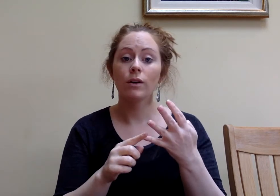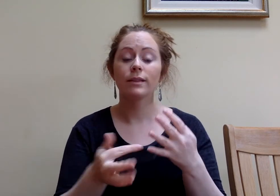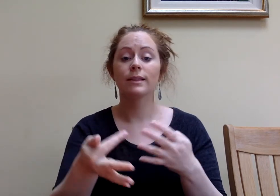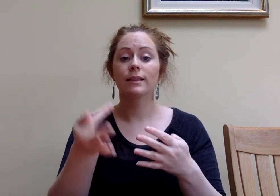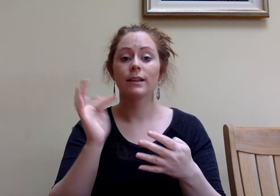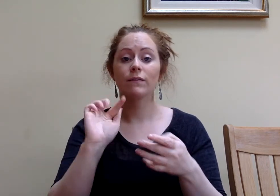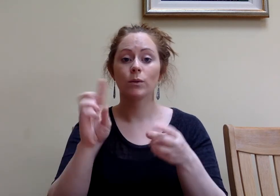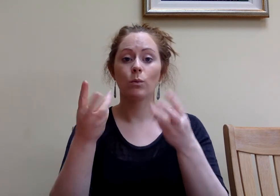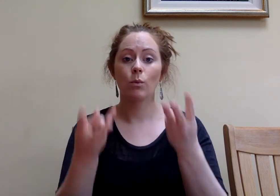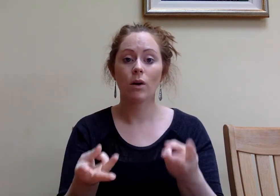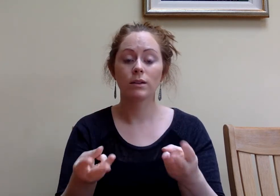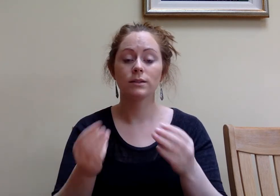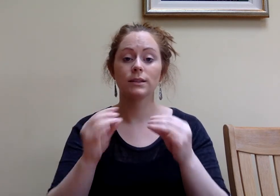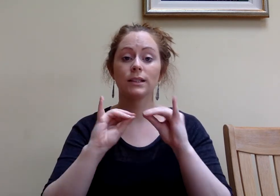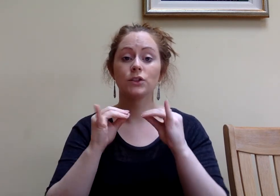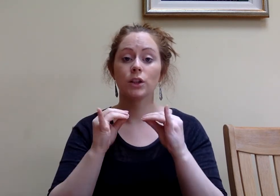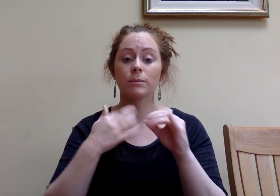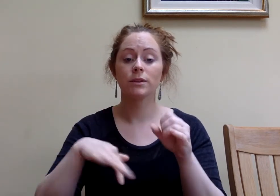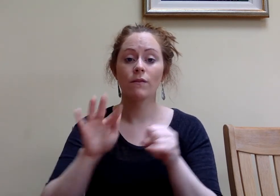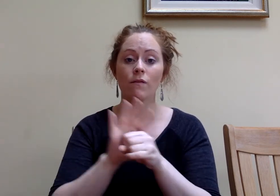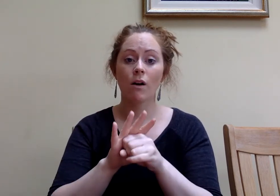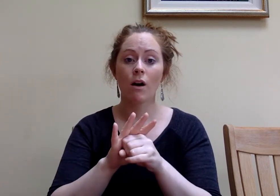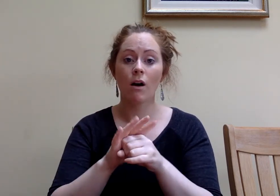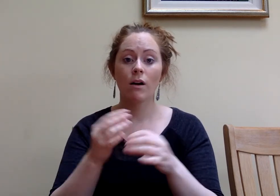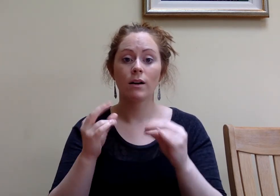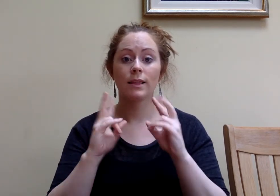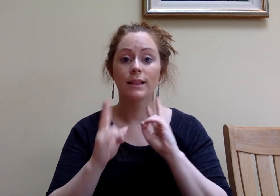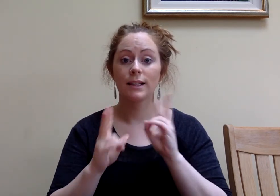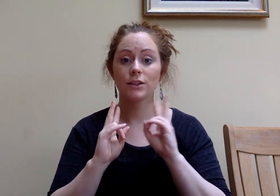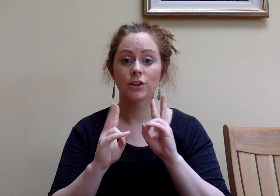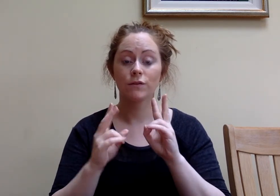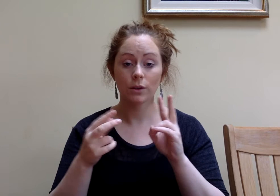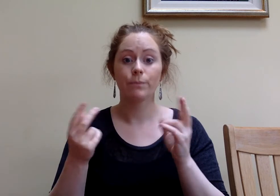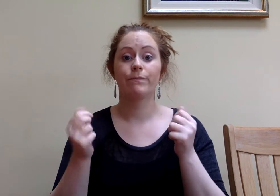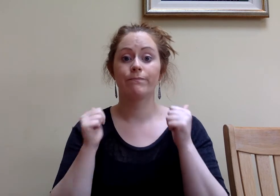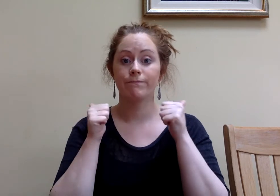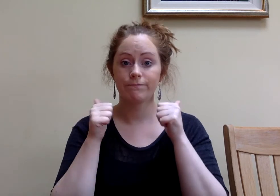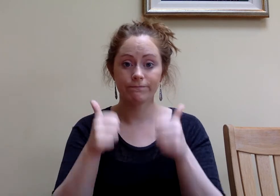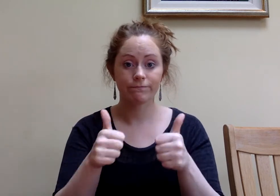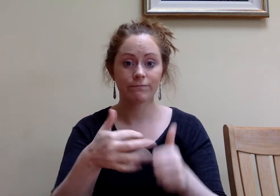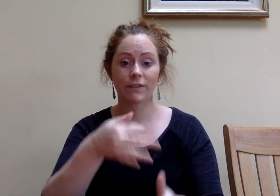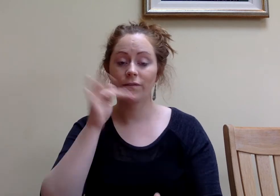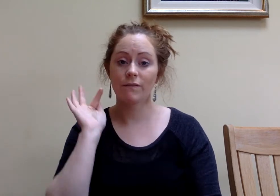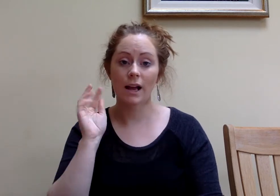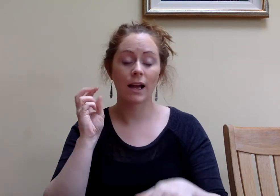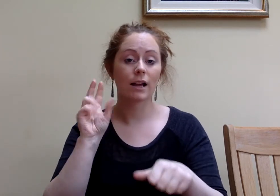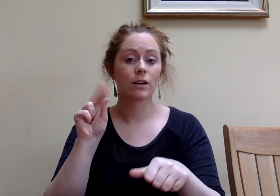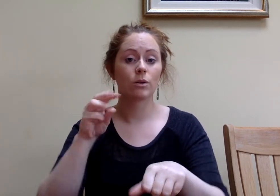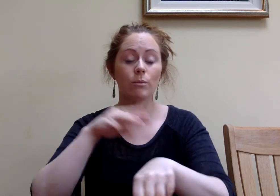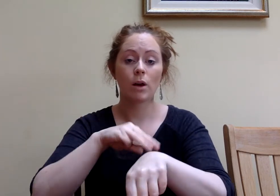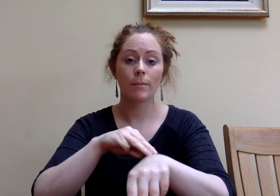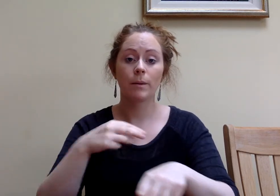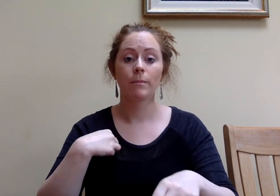Fourth, if you would like an interpreter to be there for the interview.